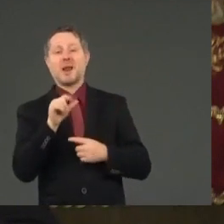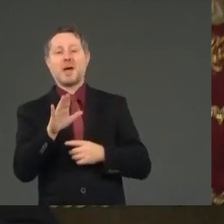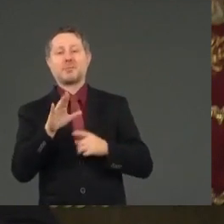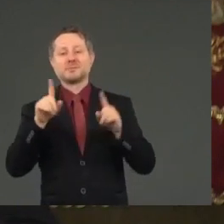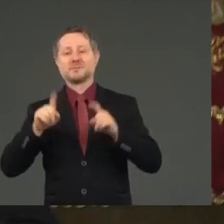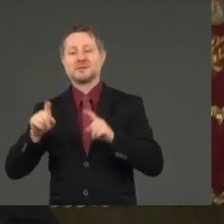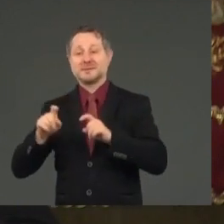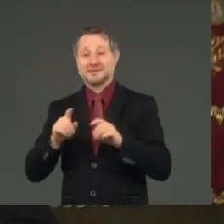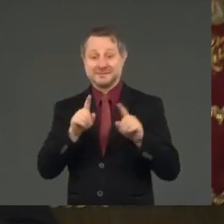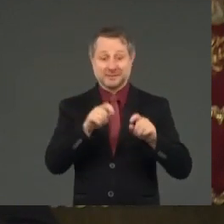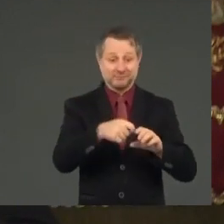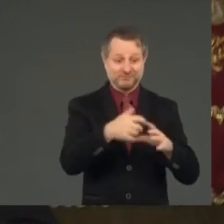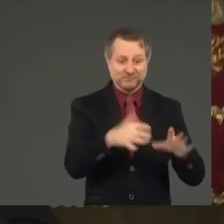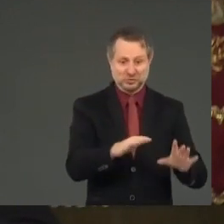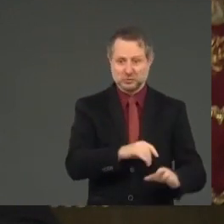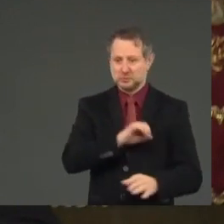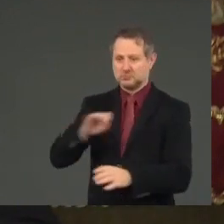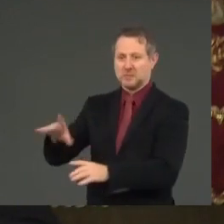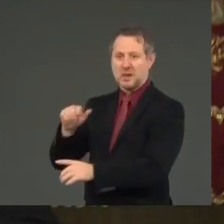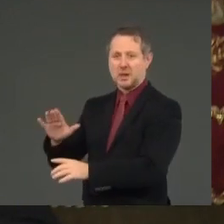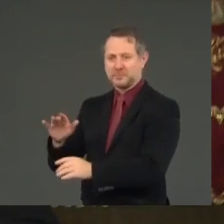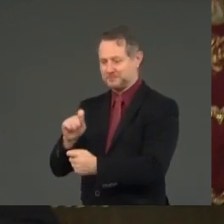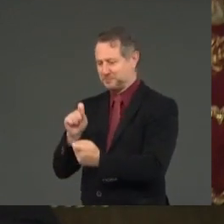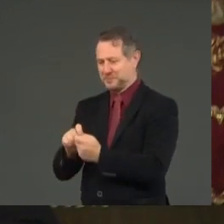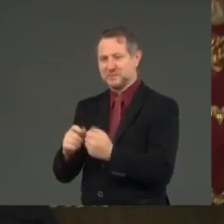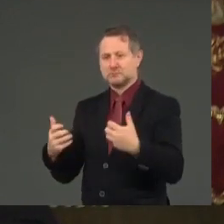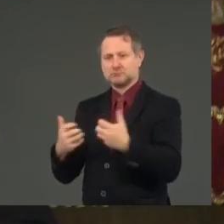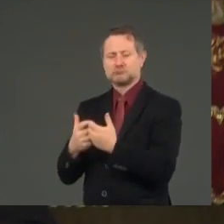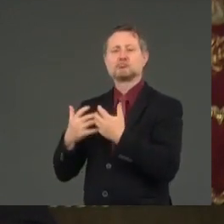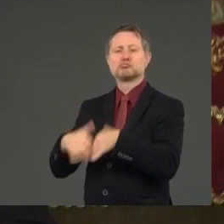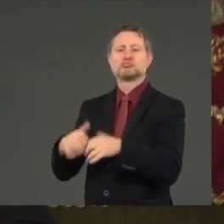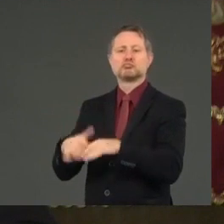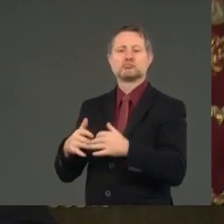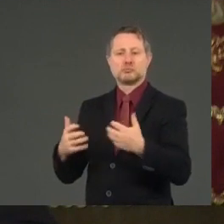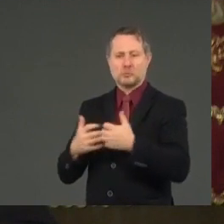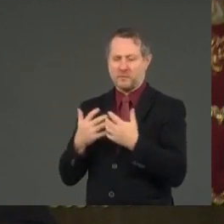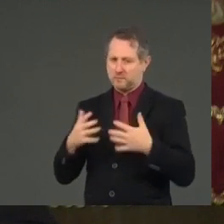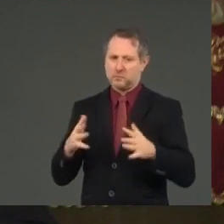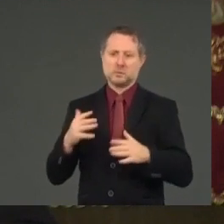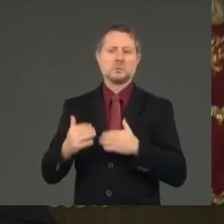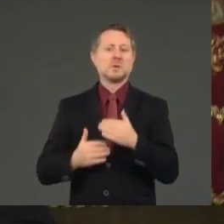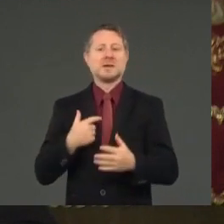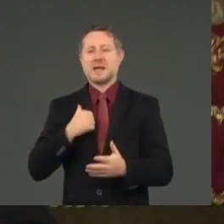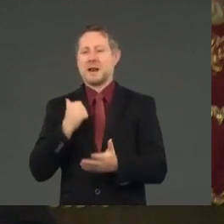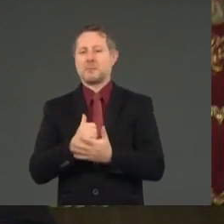WE ALSO PAIRED NURSING HOMES WITH COMMERCIAL LABS TO BE ABLE